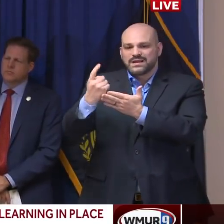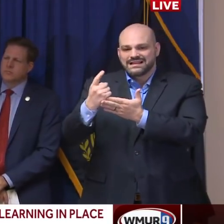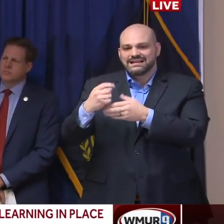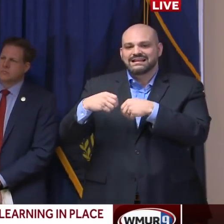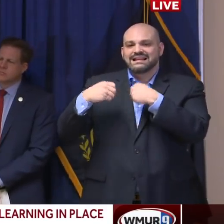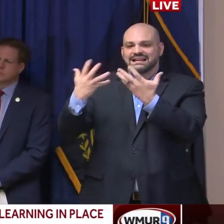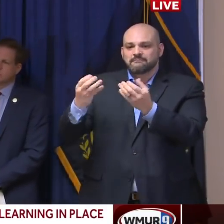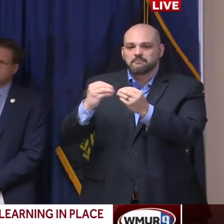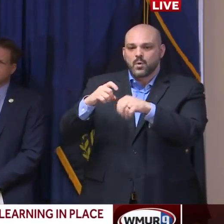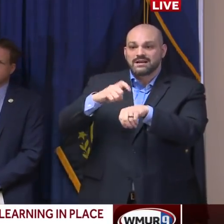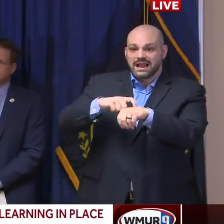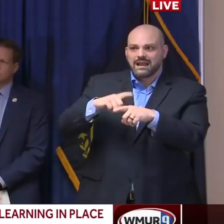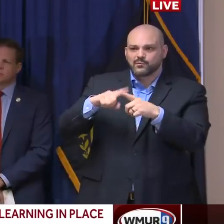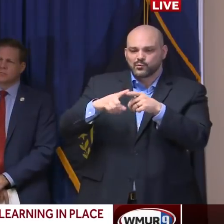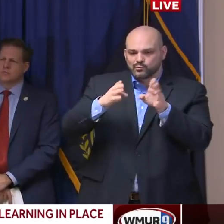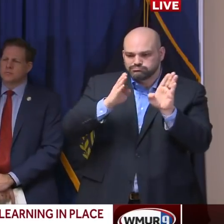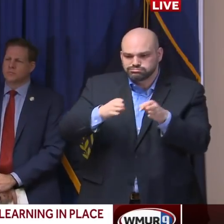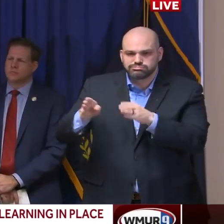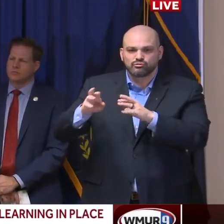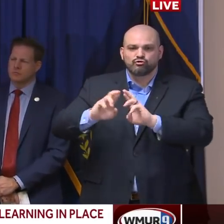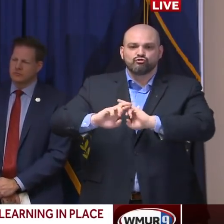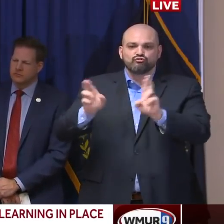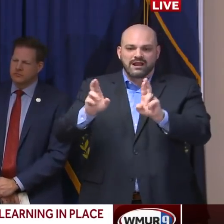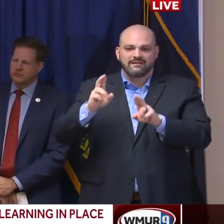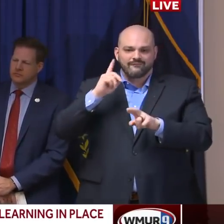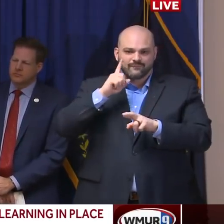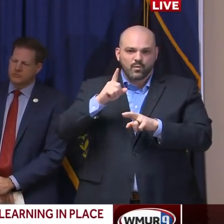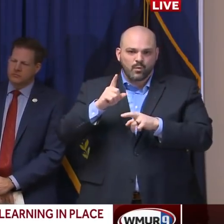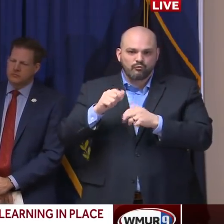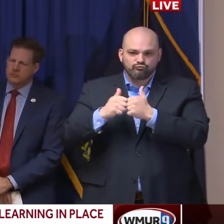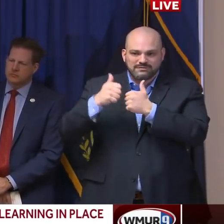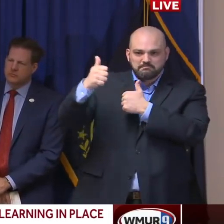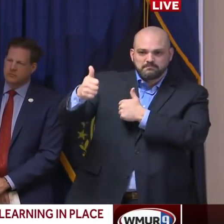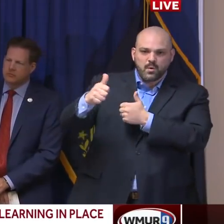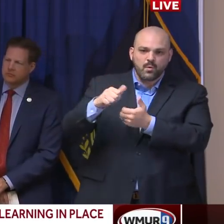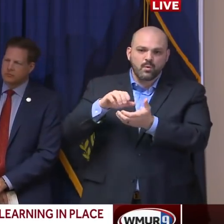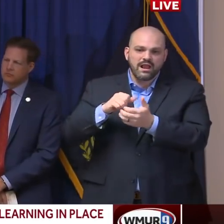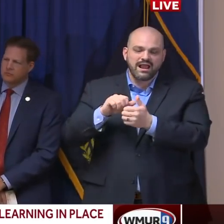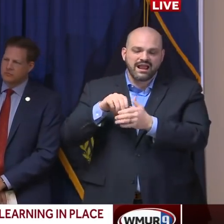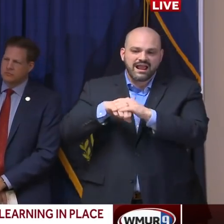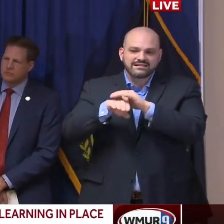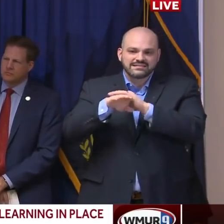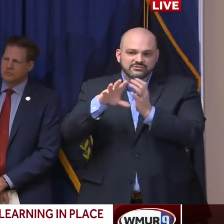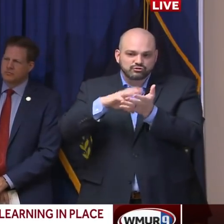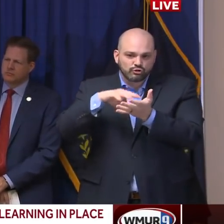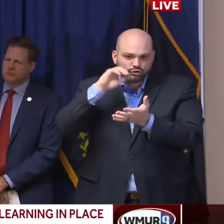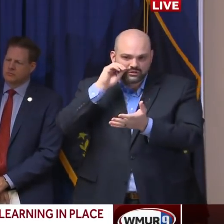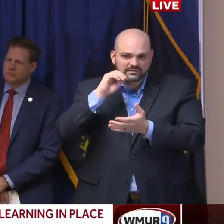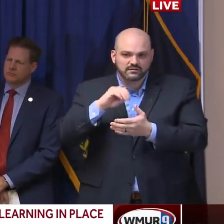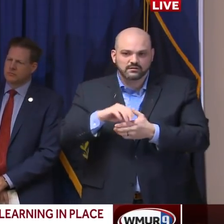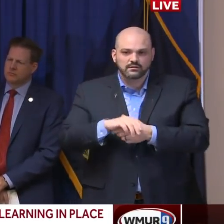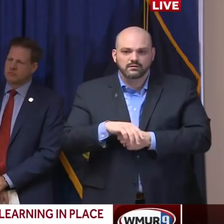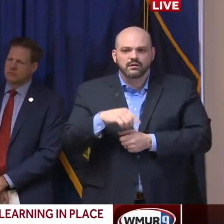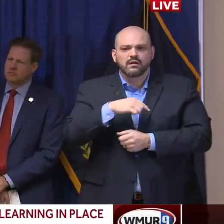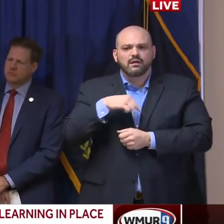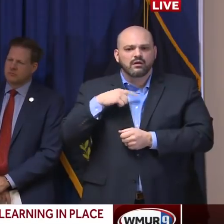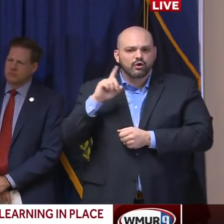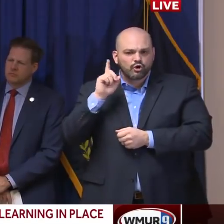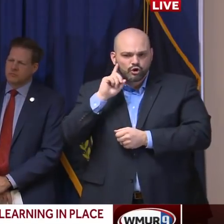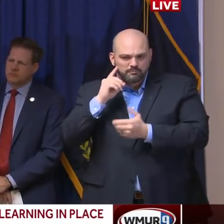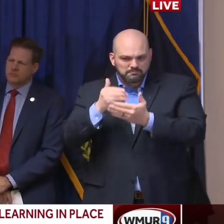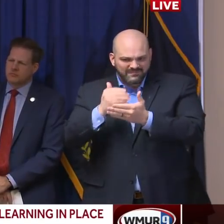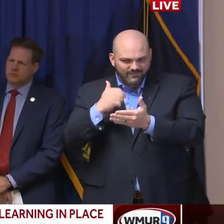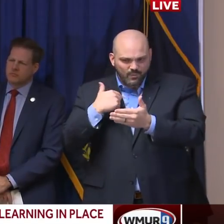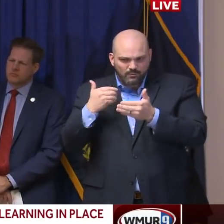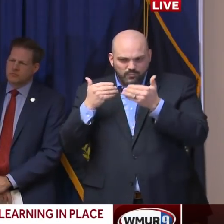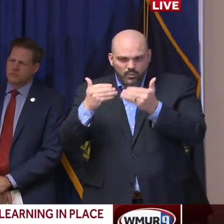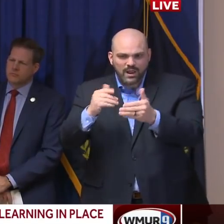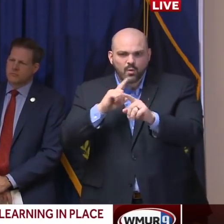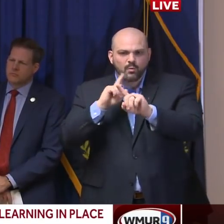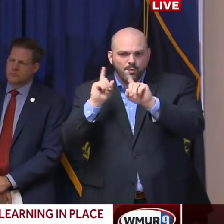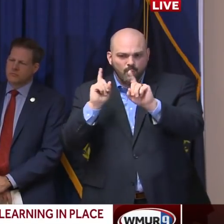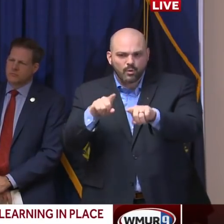IN THIS ORDER, WE HAVE SET ASIDE AND ENTIRE WEEK FOR SCHOOLS -- A N ENTIRE WEEK FOR SCHOOLS TO GET READY TO IMPLEMENT.